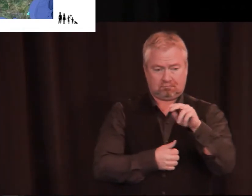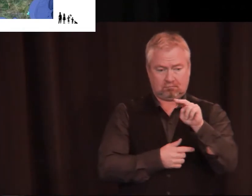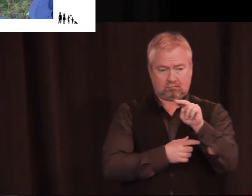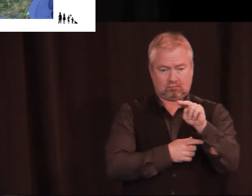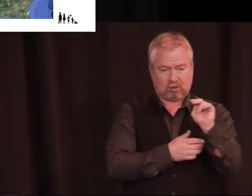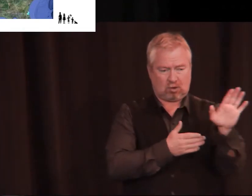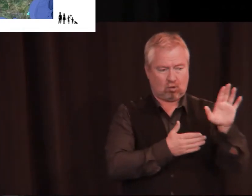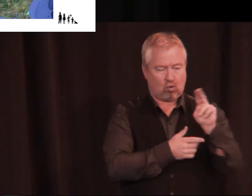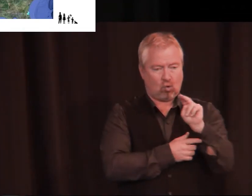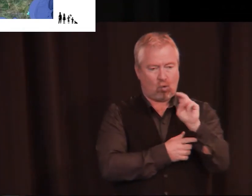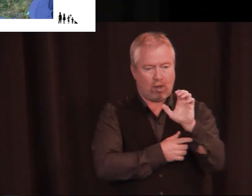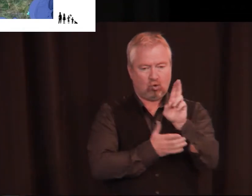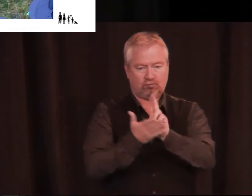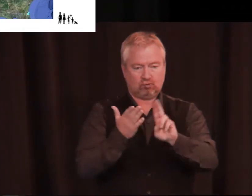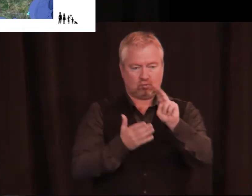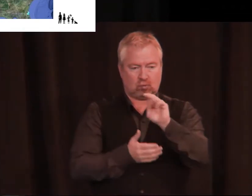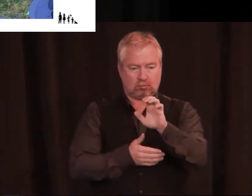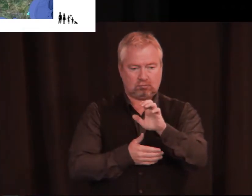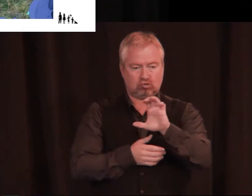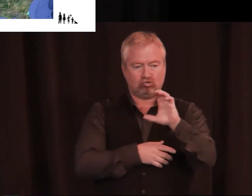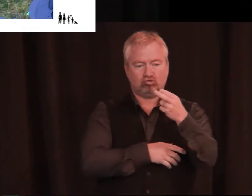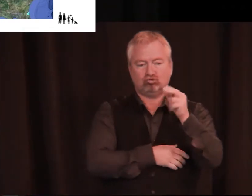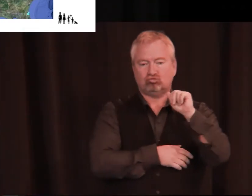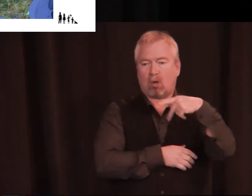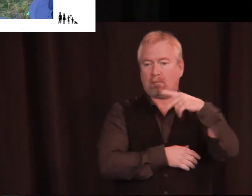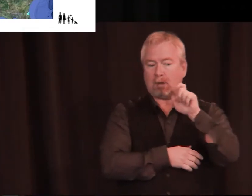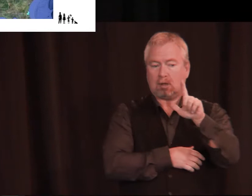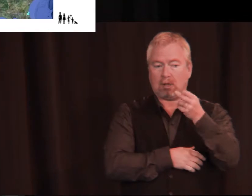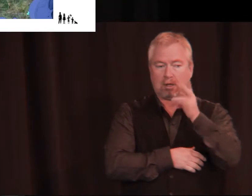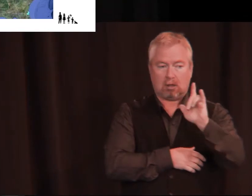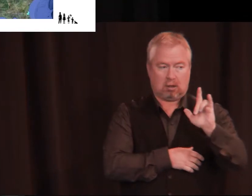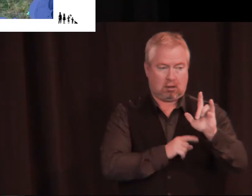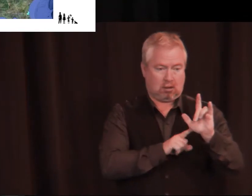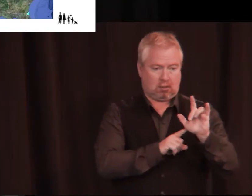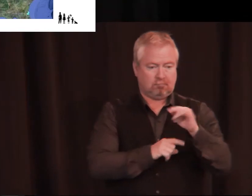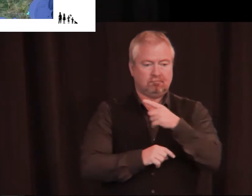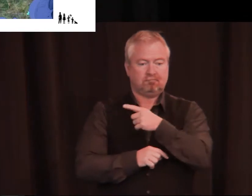so these were children that were basically, we called them the Tar Heels.